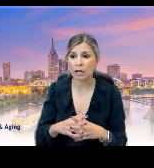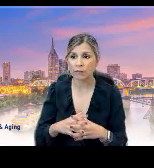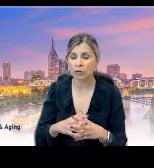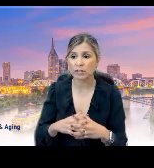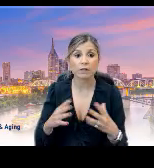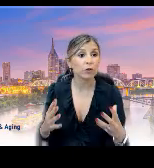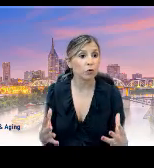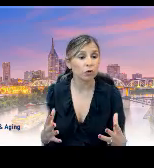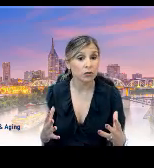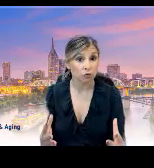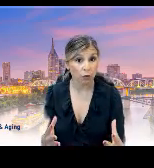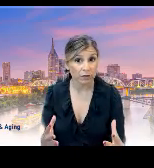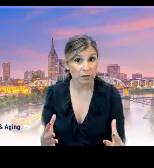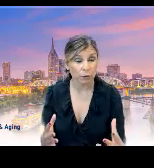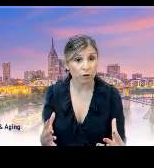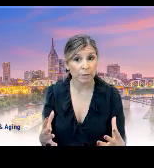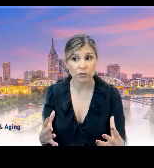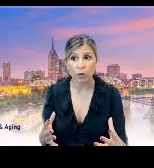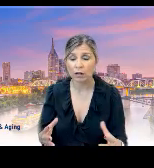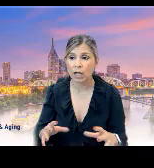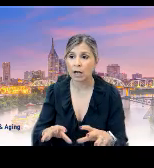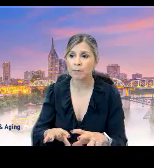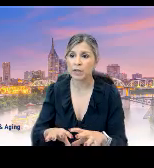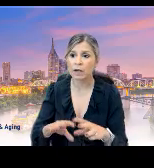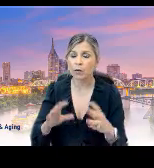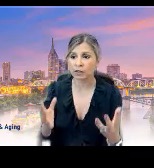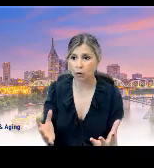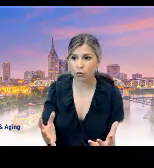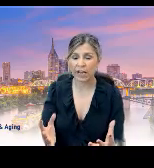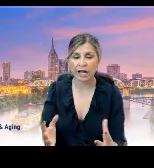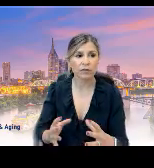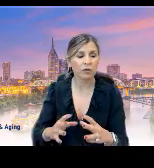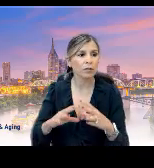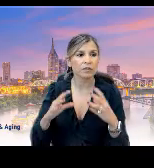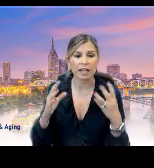A lot of there's a lot of local control in this program as well with local councils.